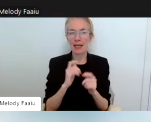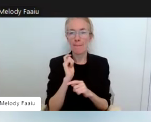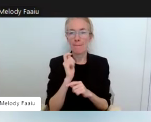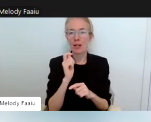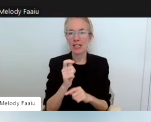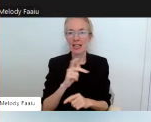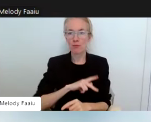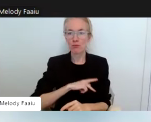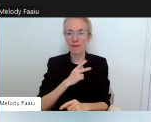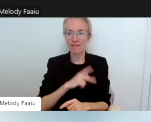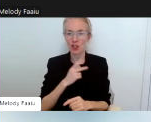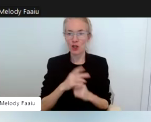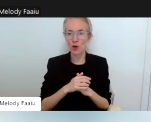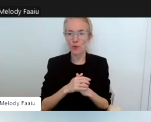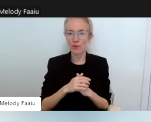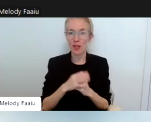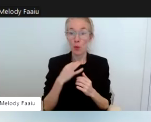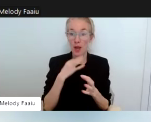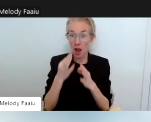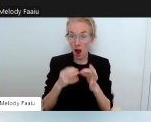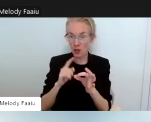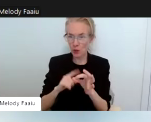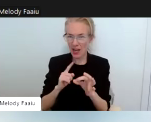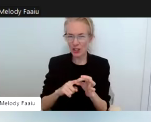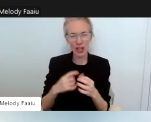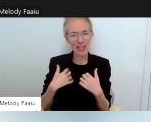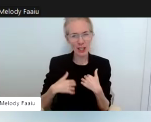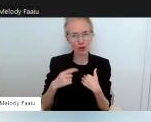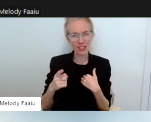of equitable access. They don't know a lot about the problems that